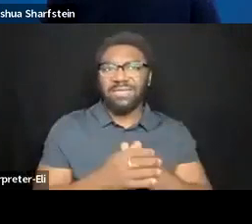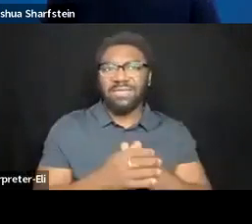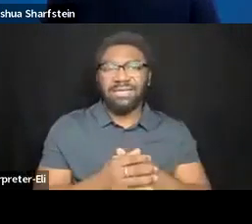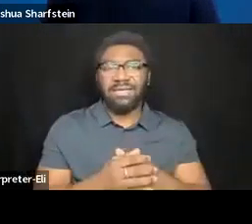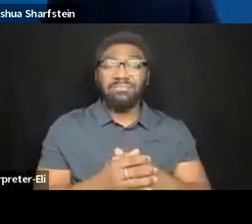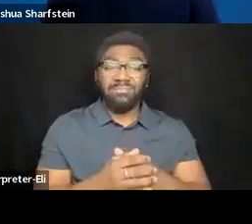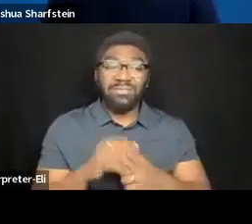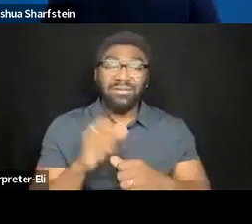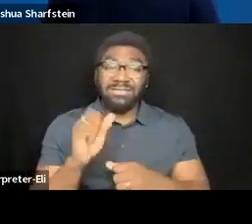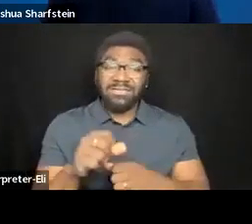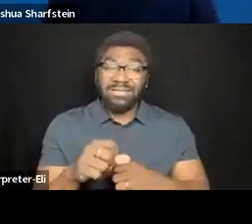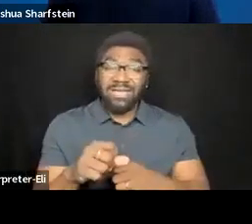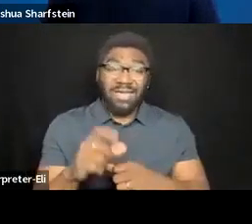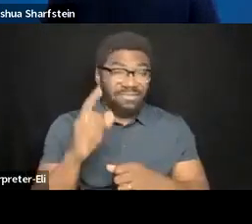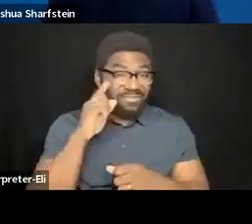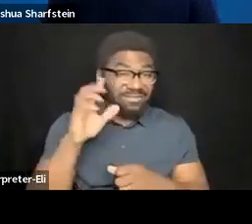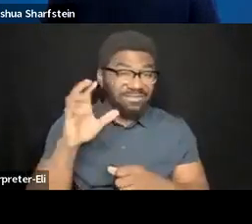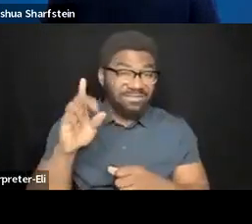And CDC, I think, has heard that and agreed.